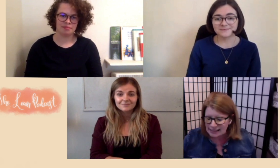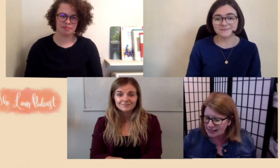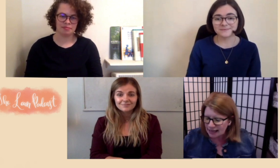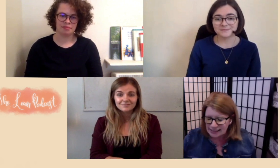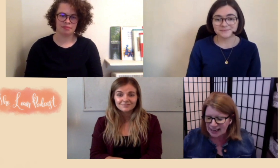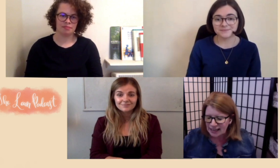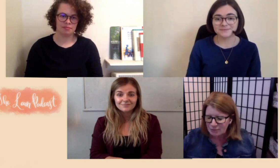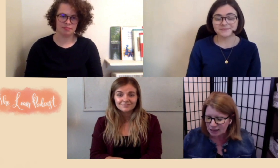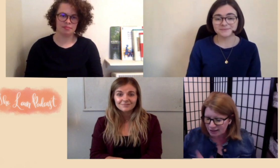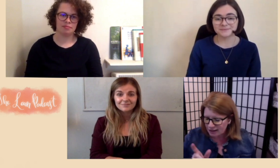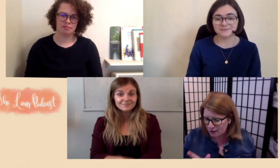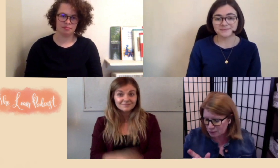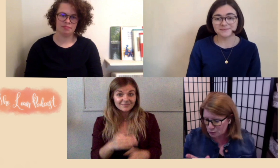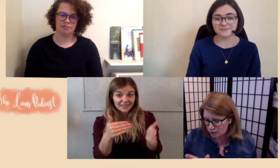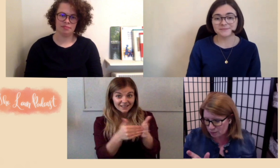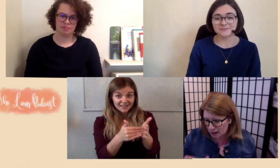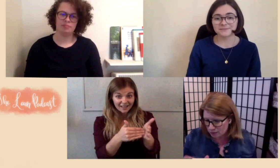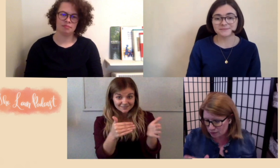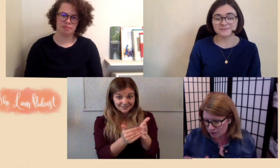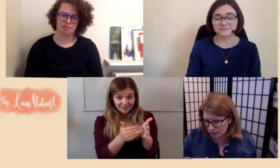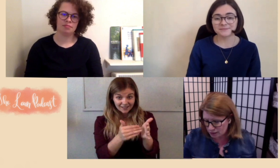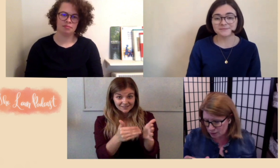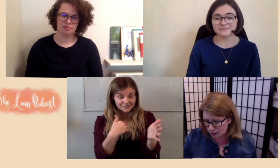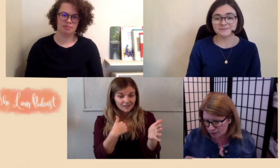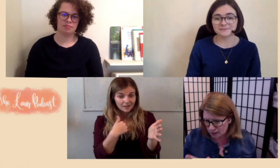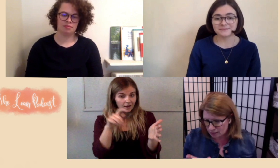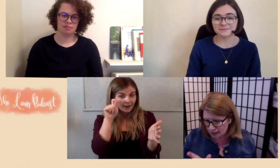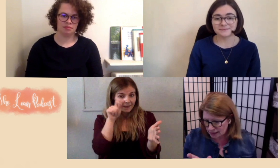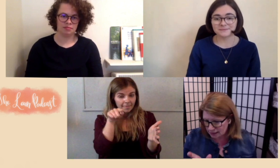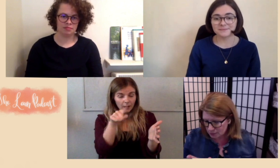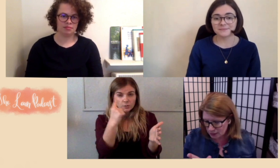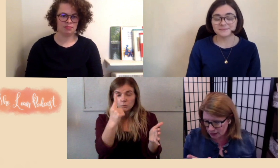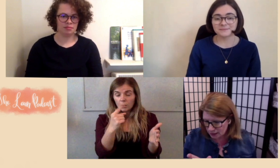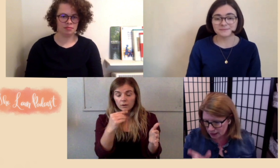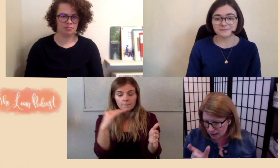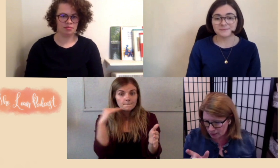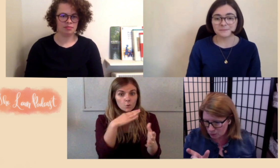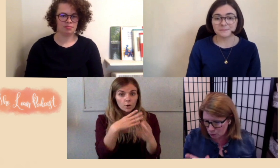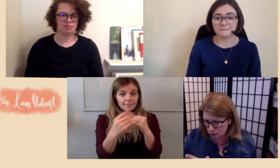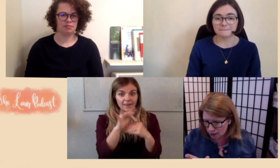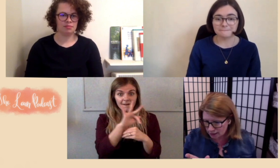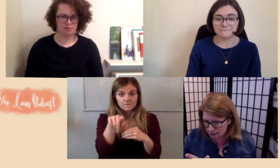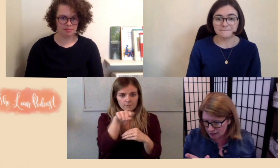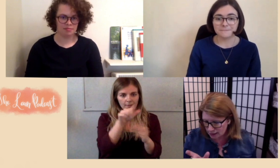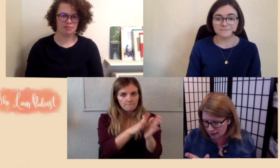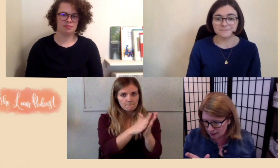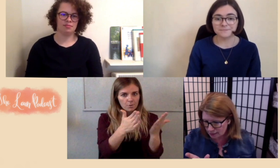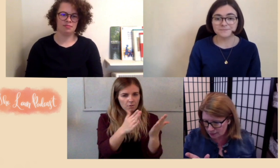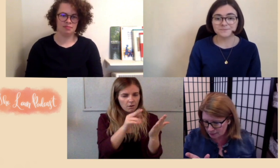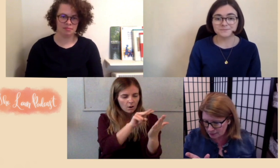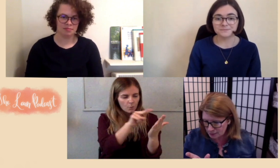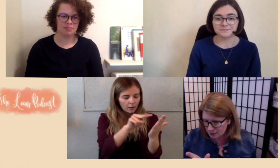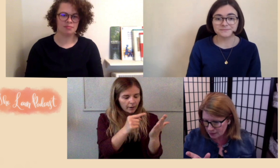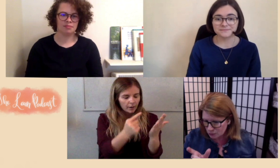Just to sort of think of something as a demand. It's not out to get you, , it's not personal.